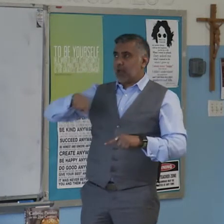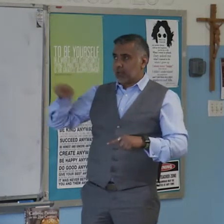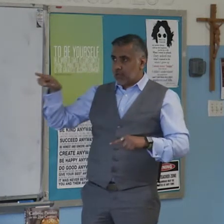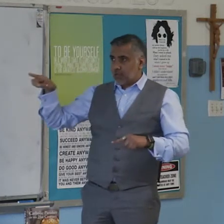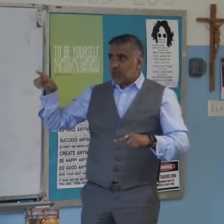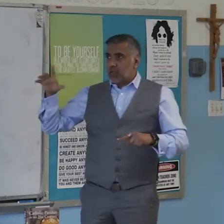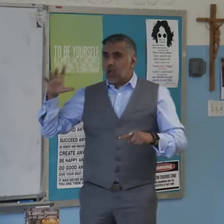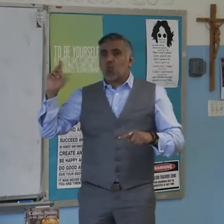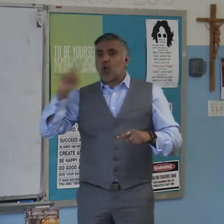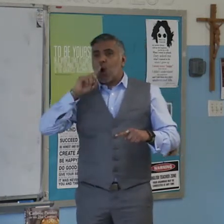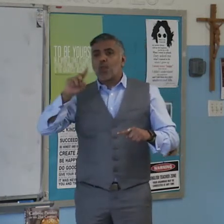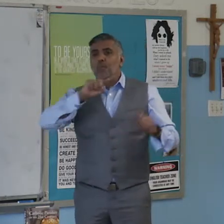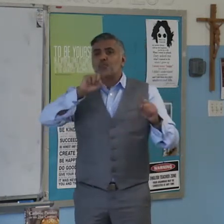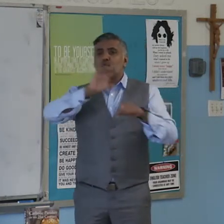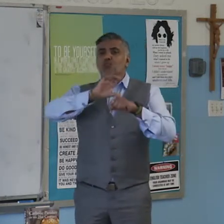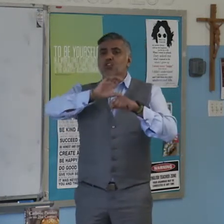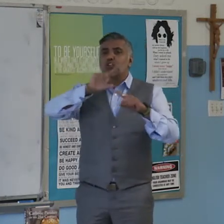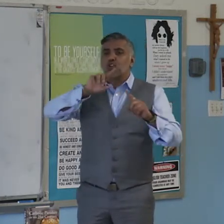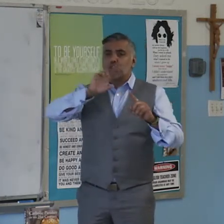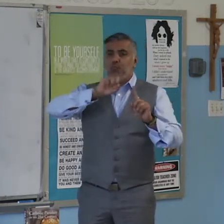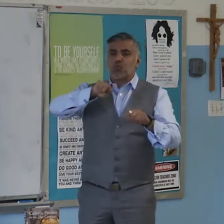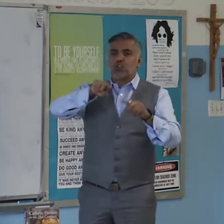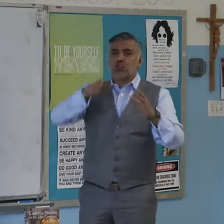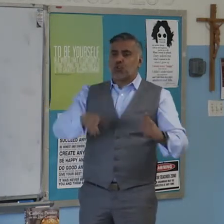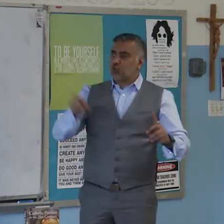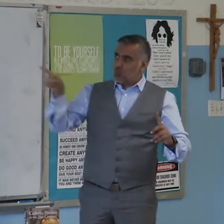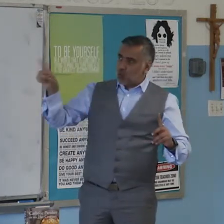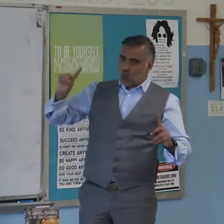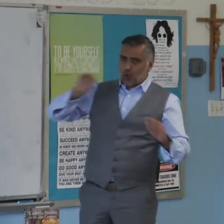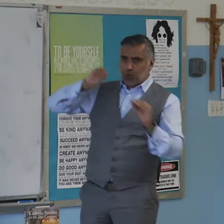this whole spectrum of disabilities. Now there are many more that we could kind